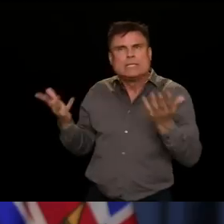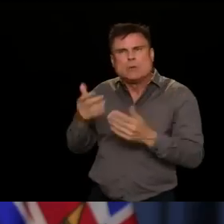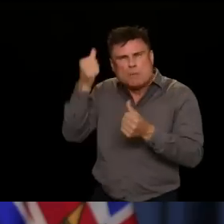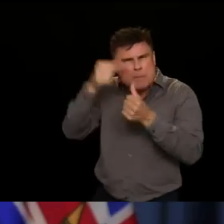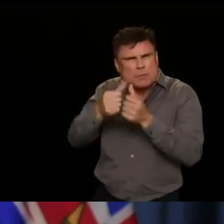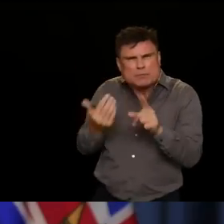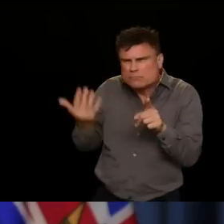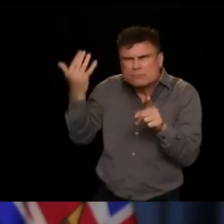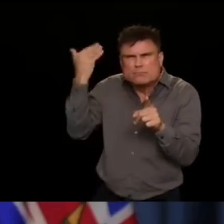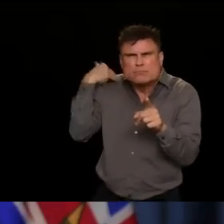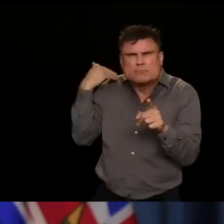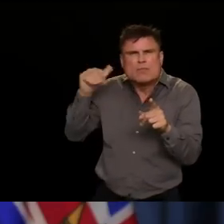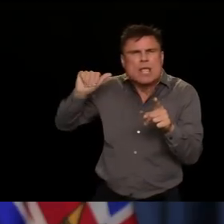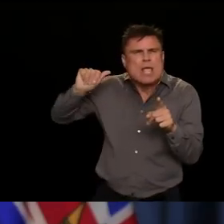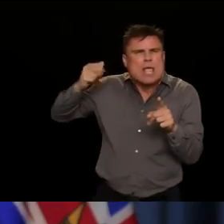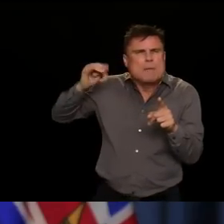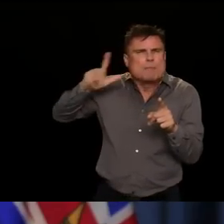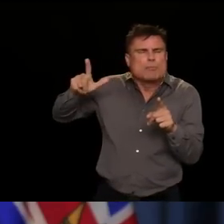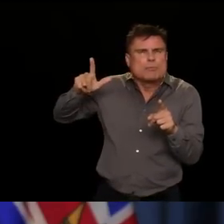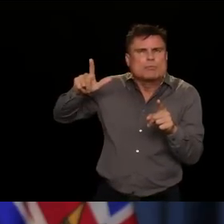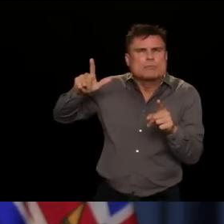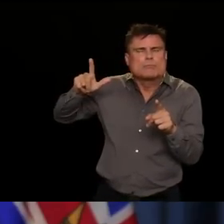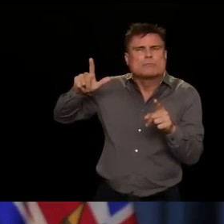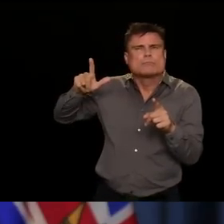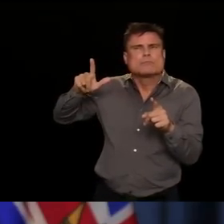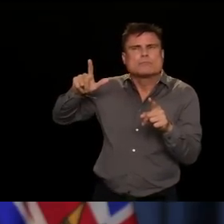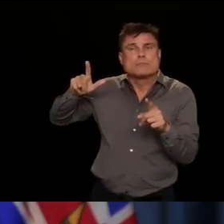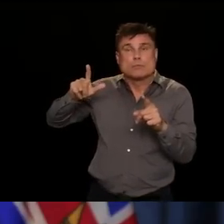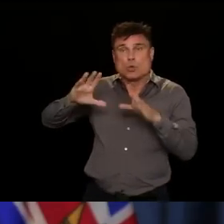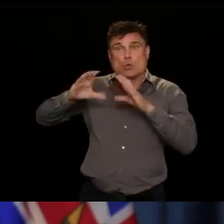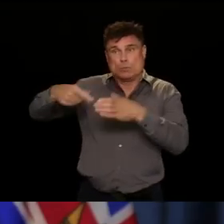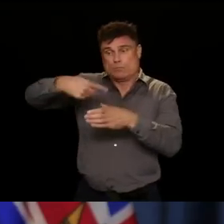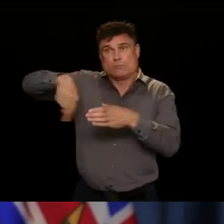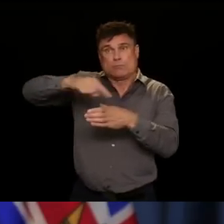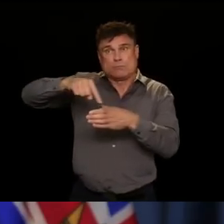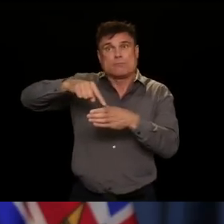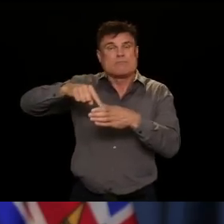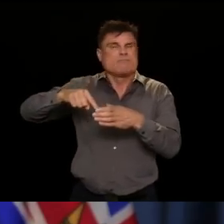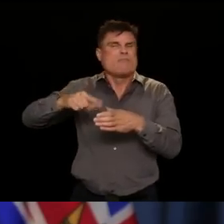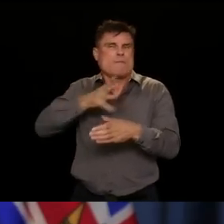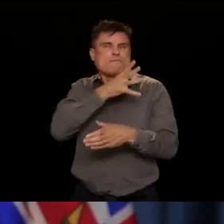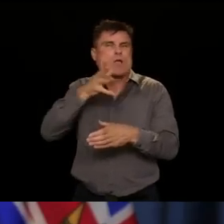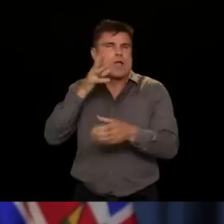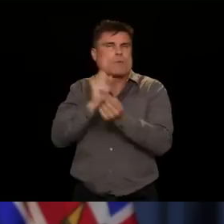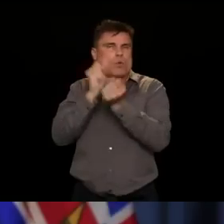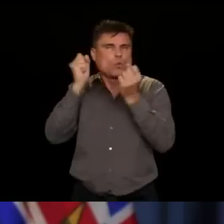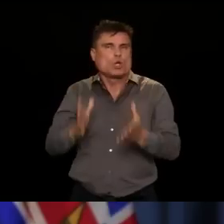work aside, whether in agriculture, temporary foreign workers, have a strong impact since the one significant